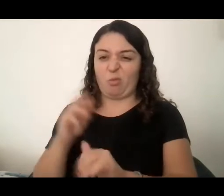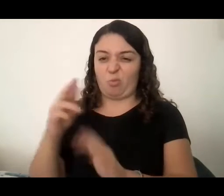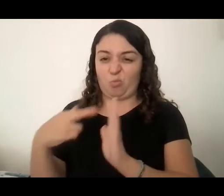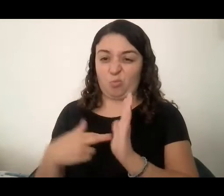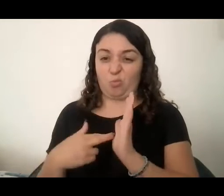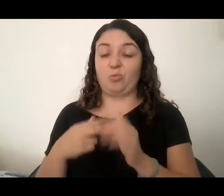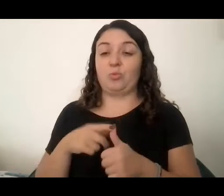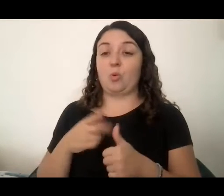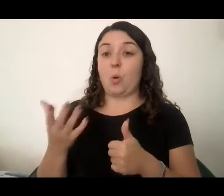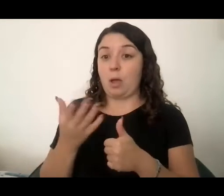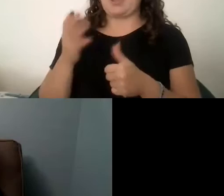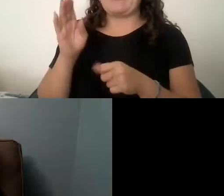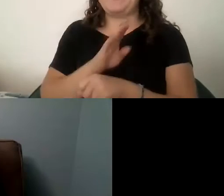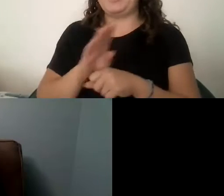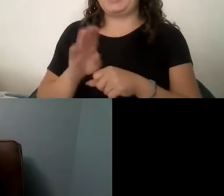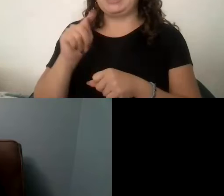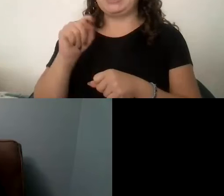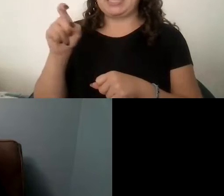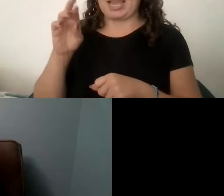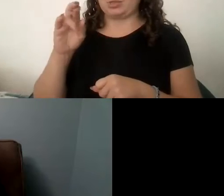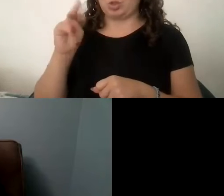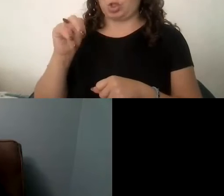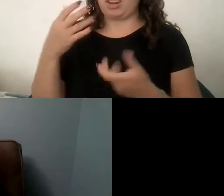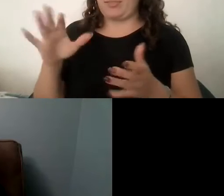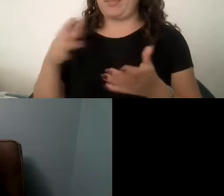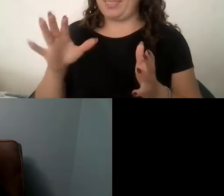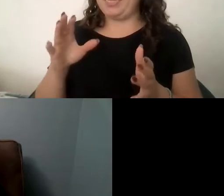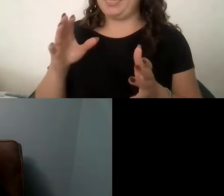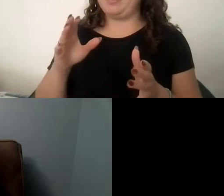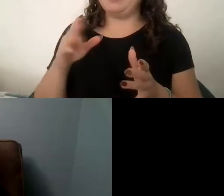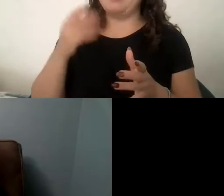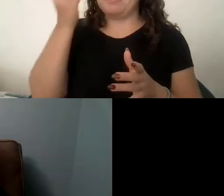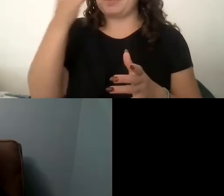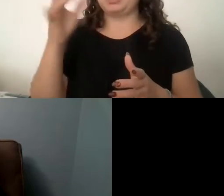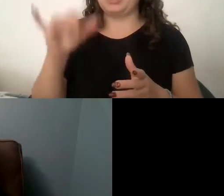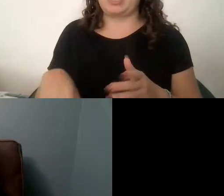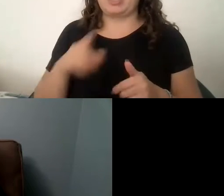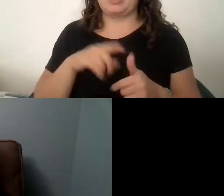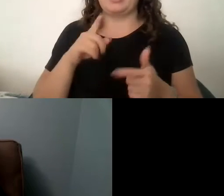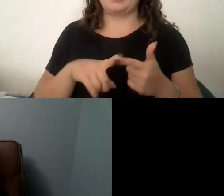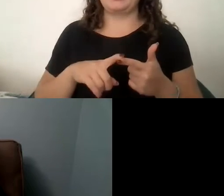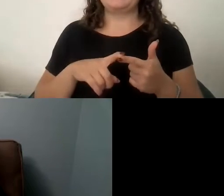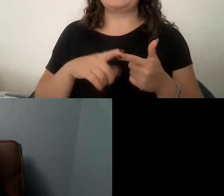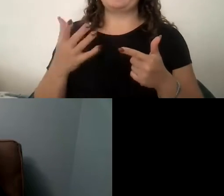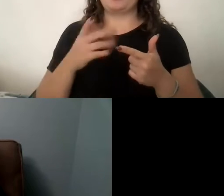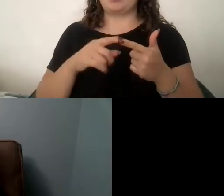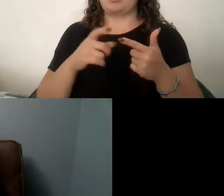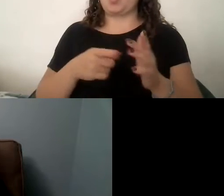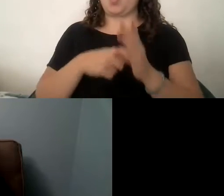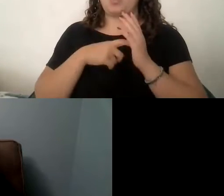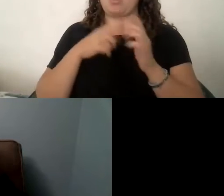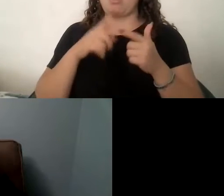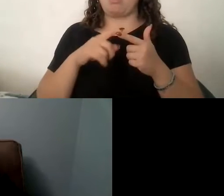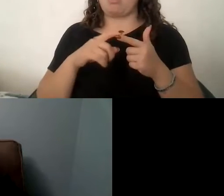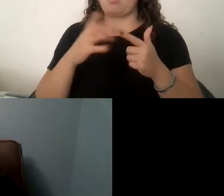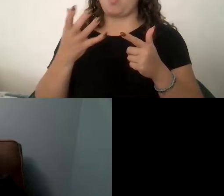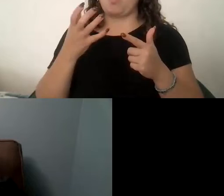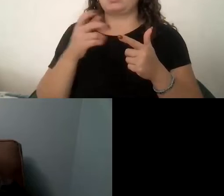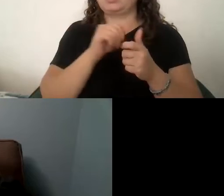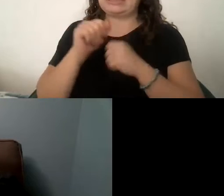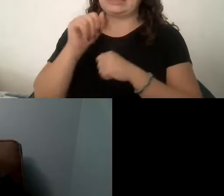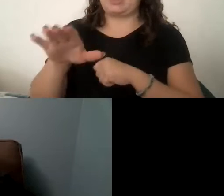business tax return. I established that with you. They are also going to send one of their forms,